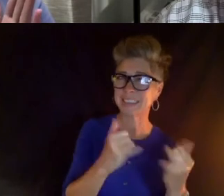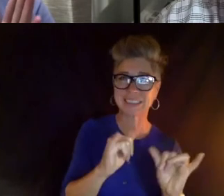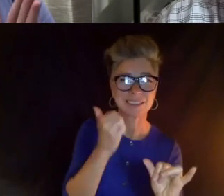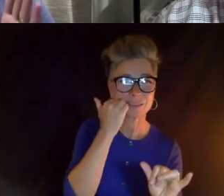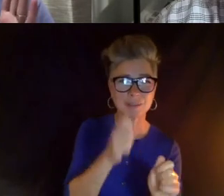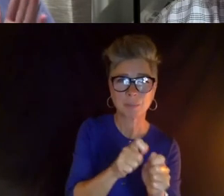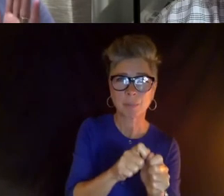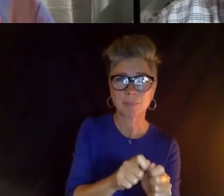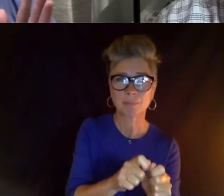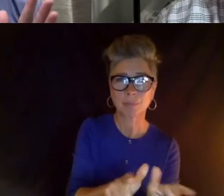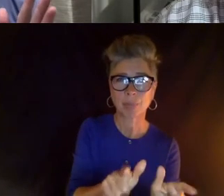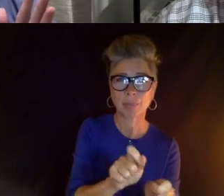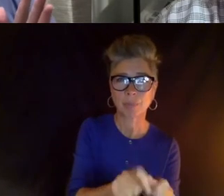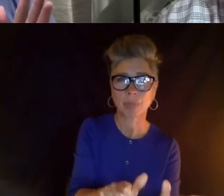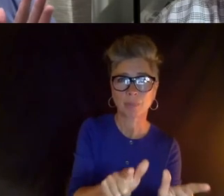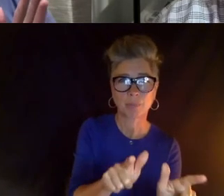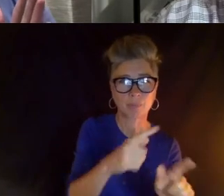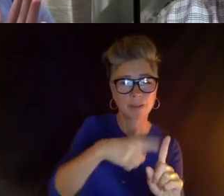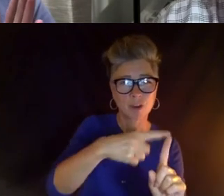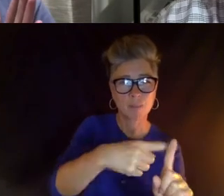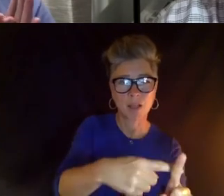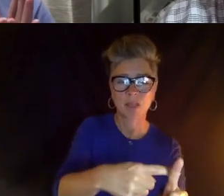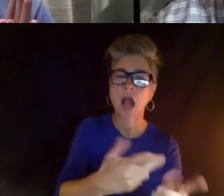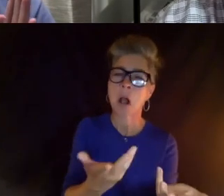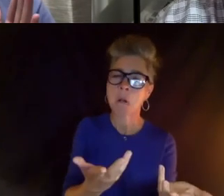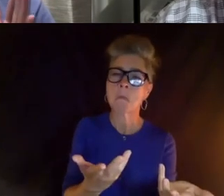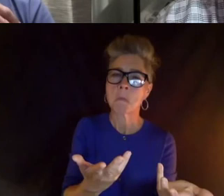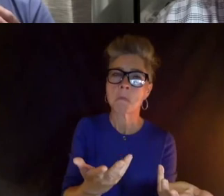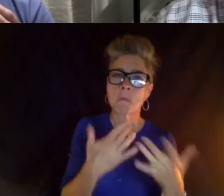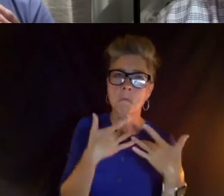that's not super surprising. And so I would recommend for that person